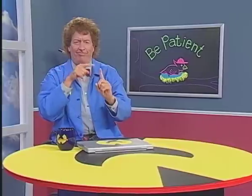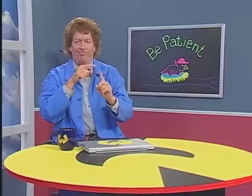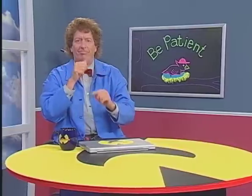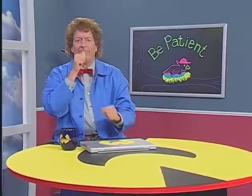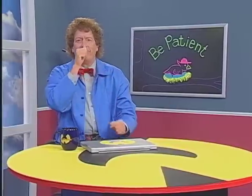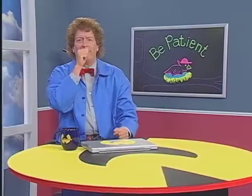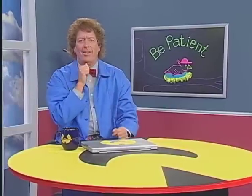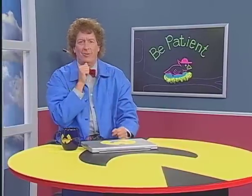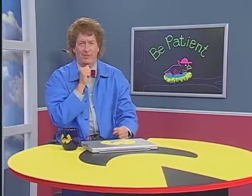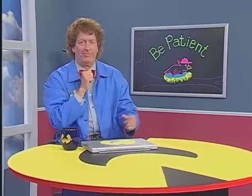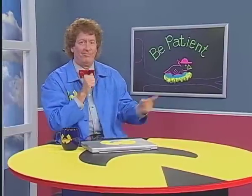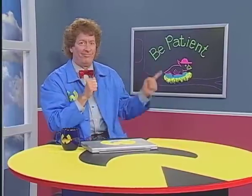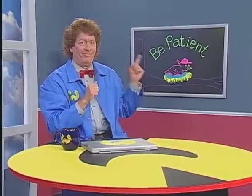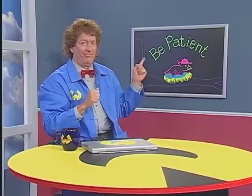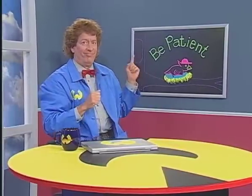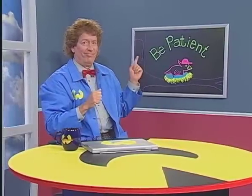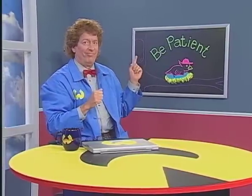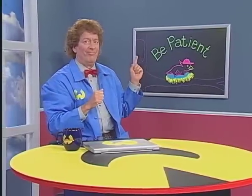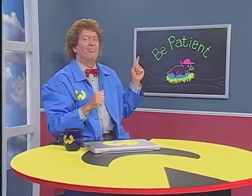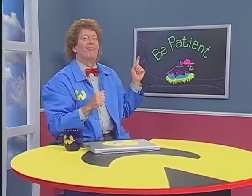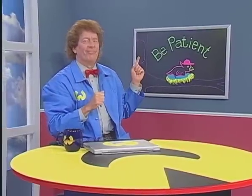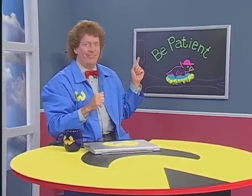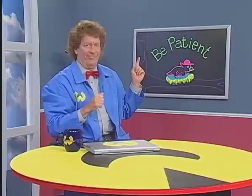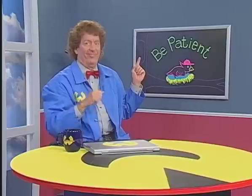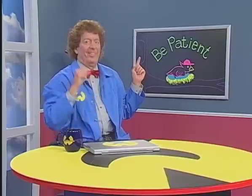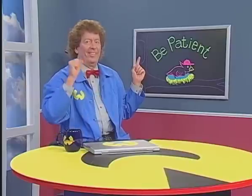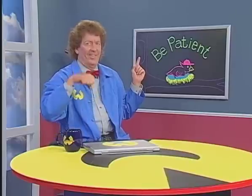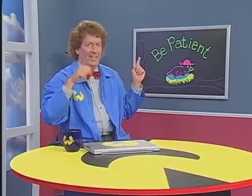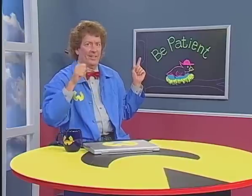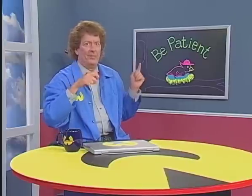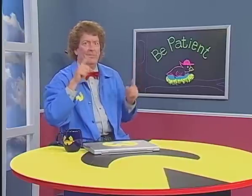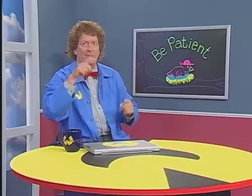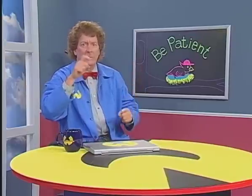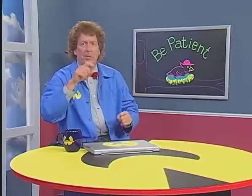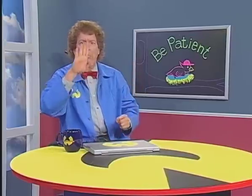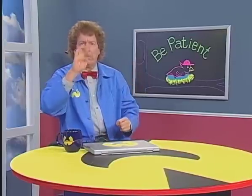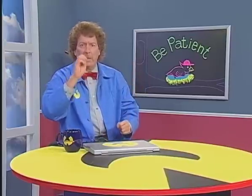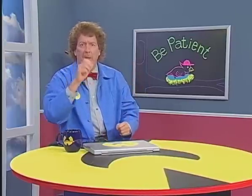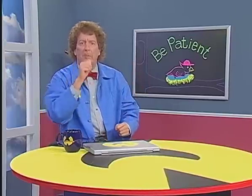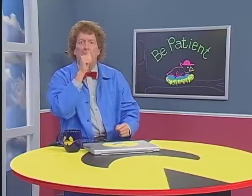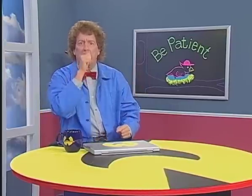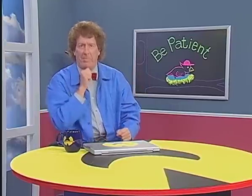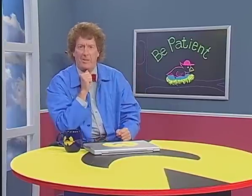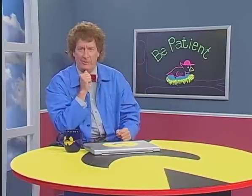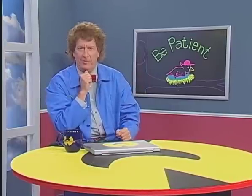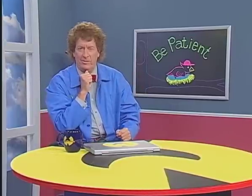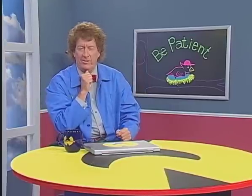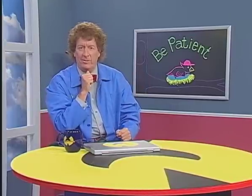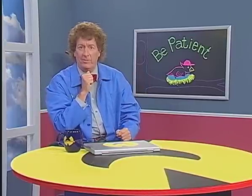IT'S REALLY IMPORTANT. YES, YOU NEED TO BE PATIENT.